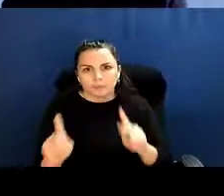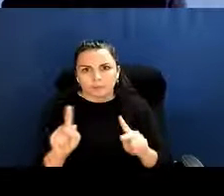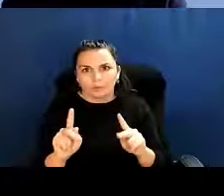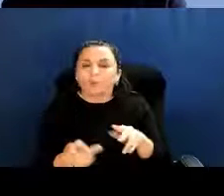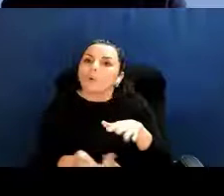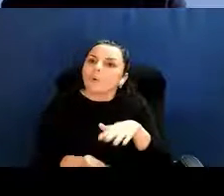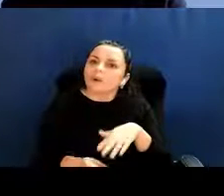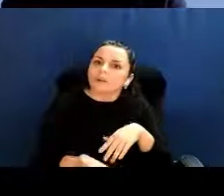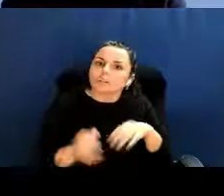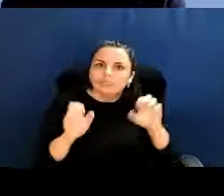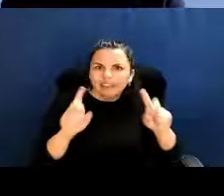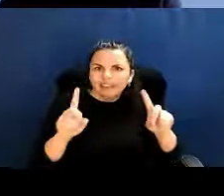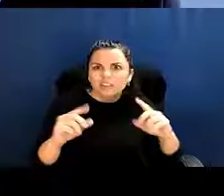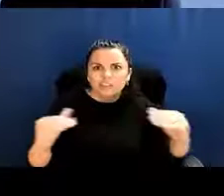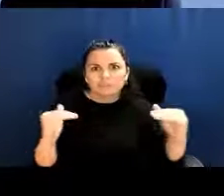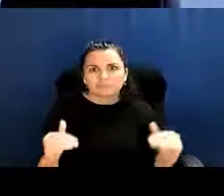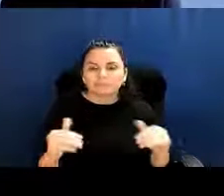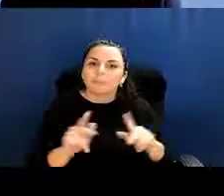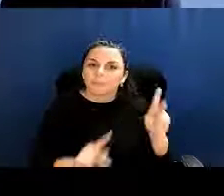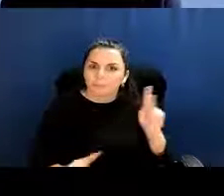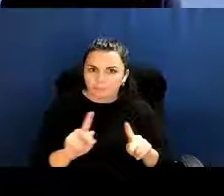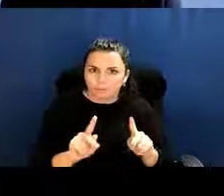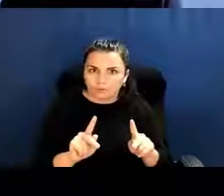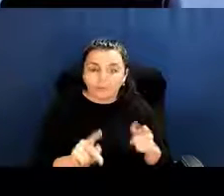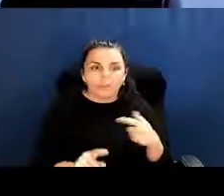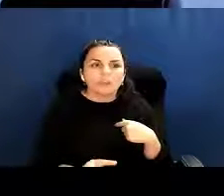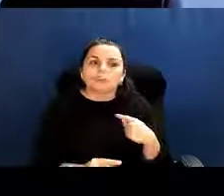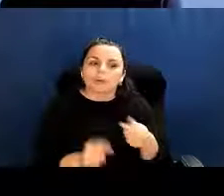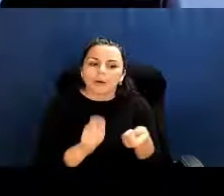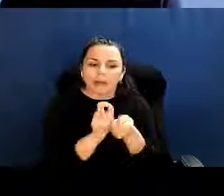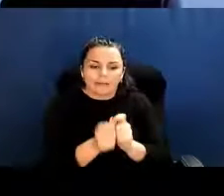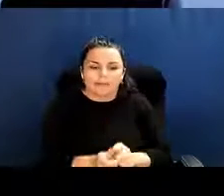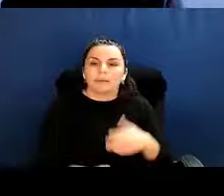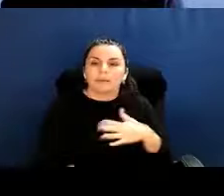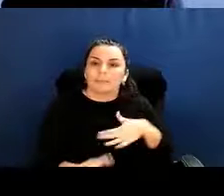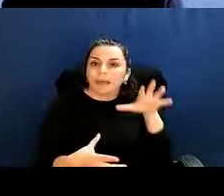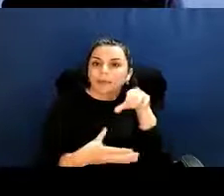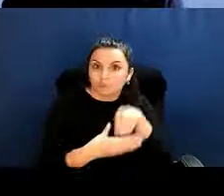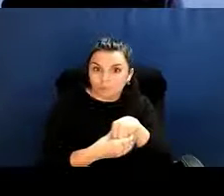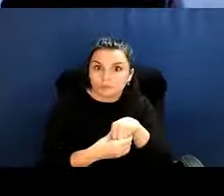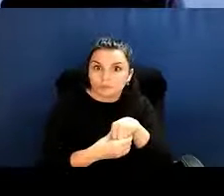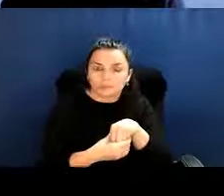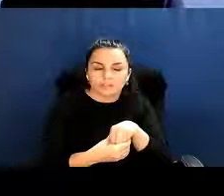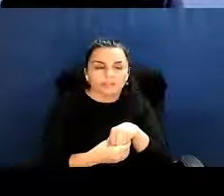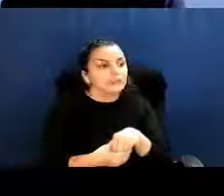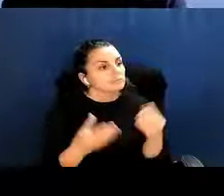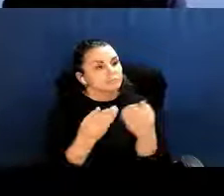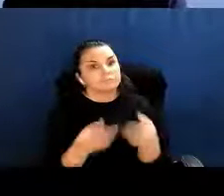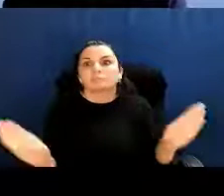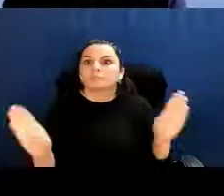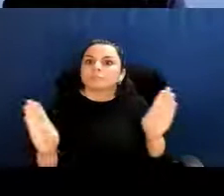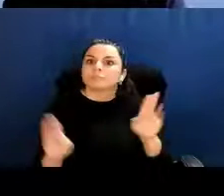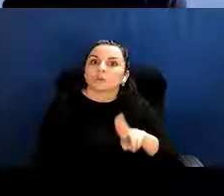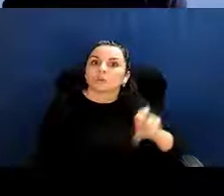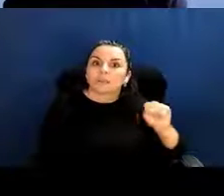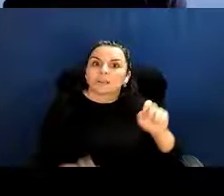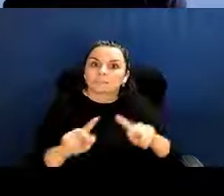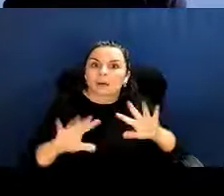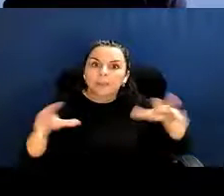So if you revise your inclusion criteria to target the general public, you may need to think about the additional safeguards